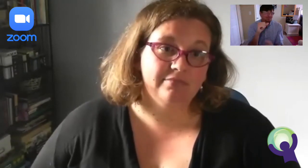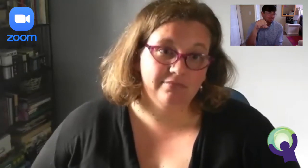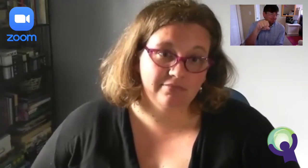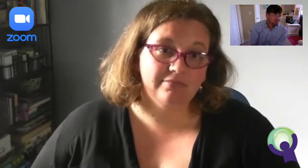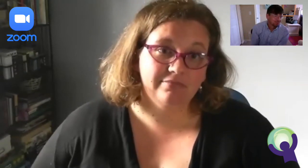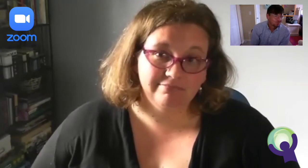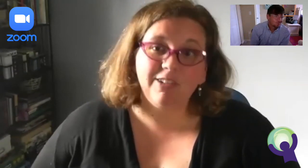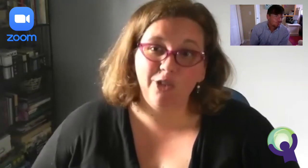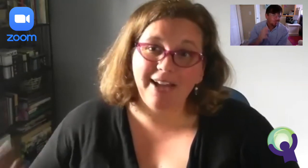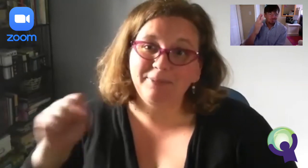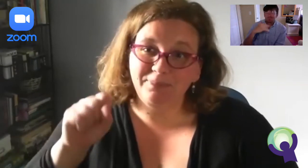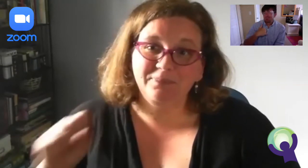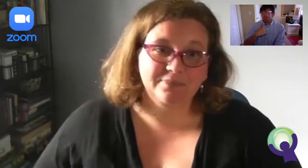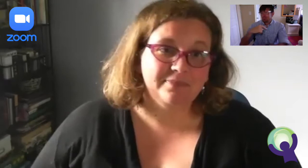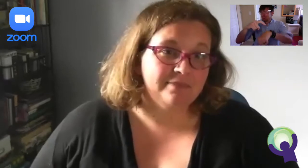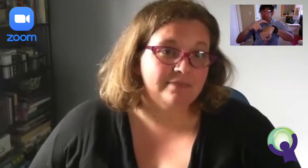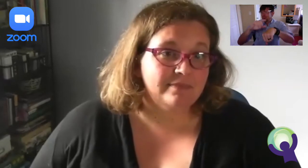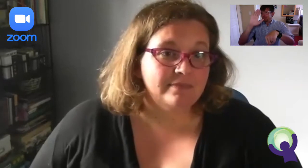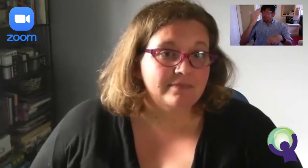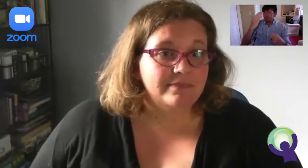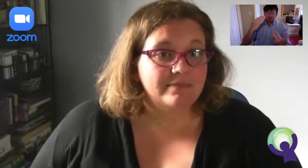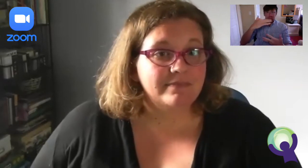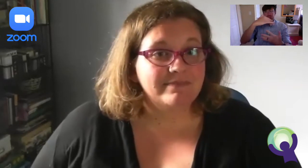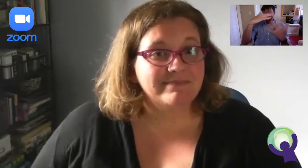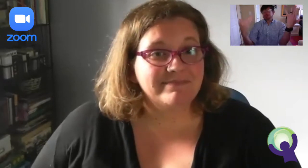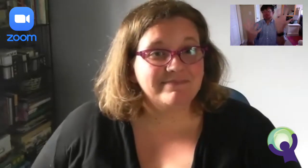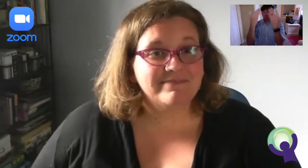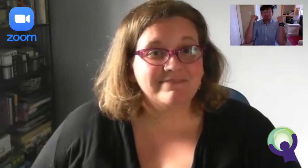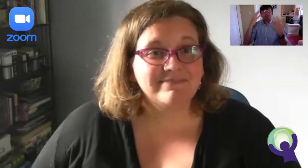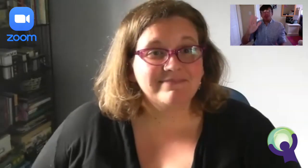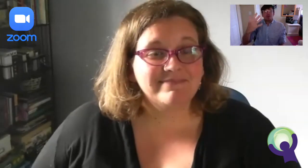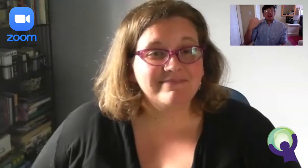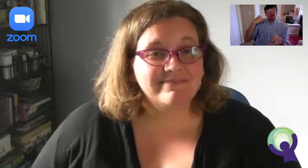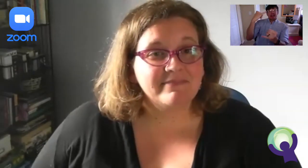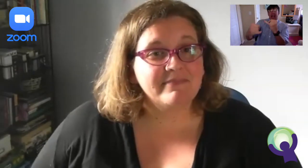climb the ladder, to get up there. HOLLIE: Yes, exactly.